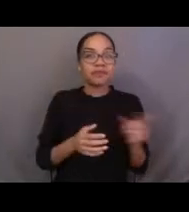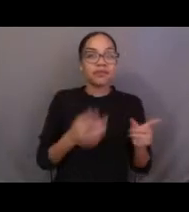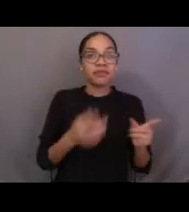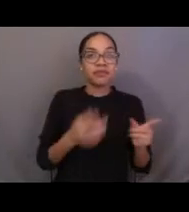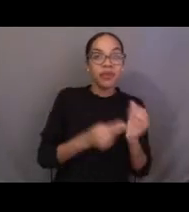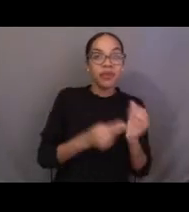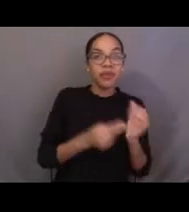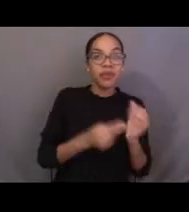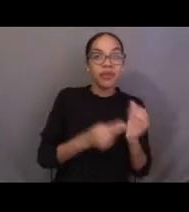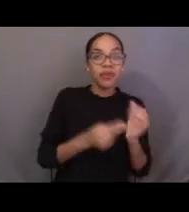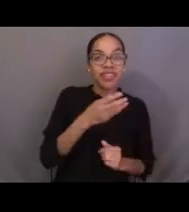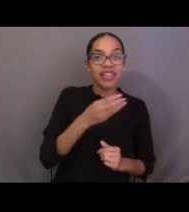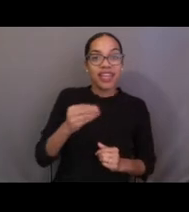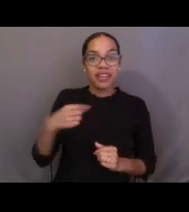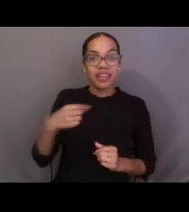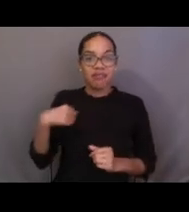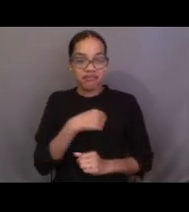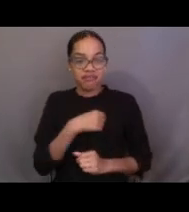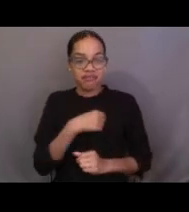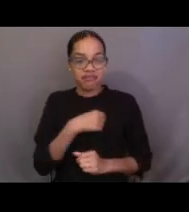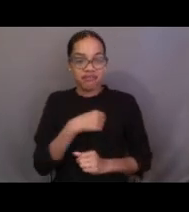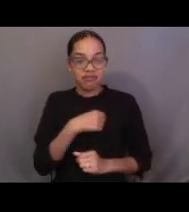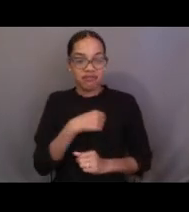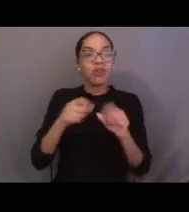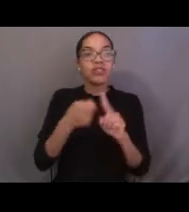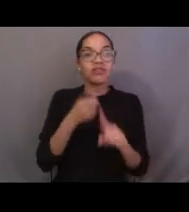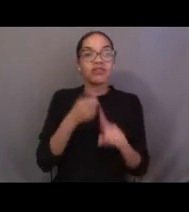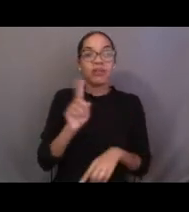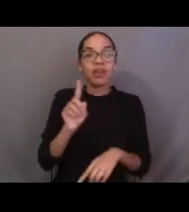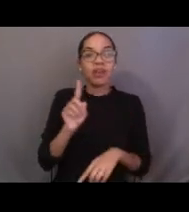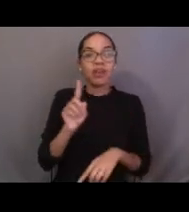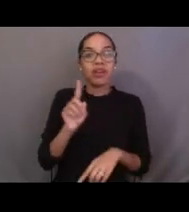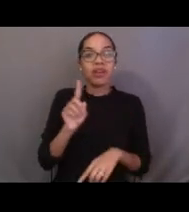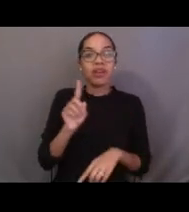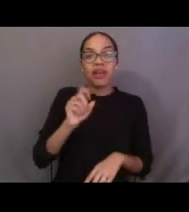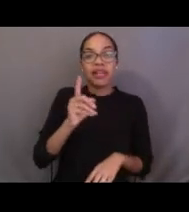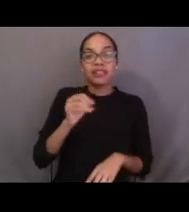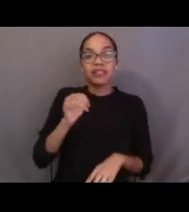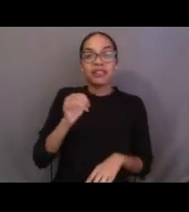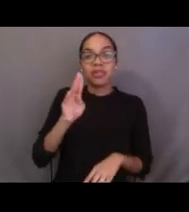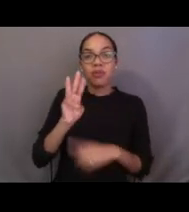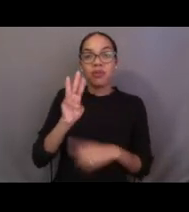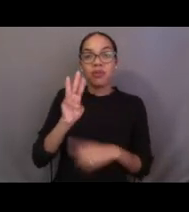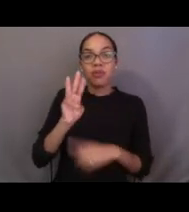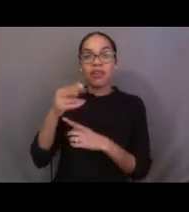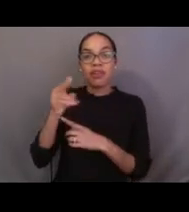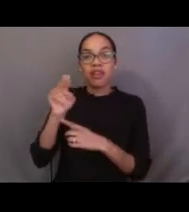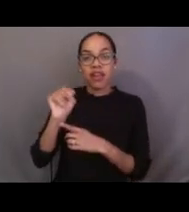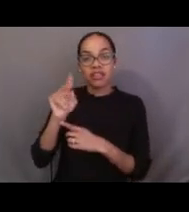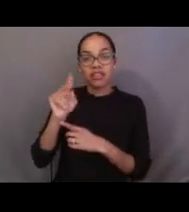are hosting this webinar from the ancestral lands of the Mashpee Wampanoag Tribe and the Wampanoag Tribe of Gay Head Aquinnah.